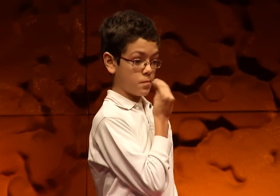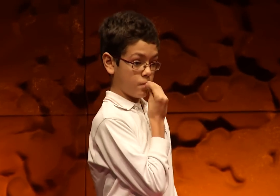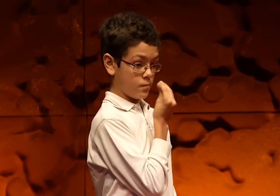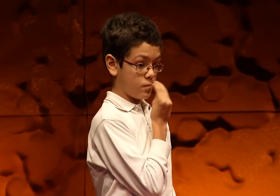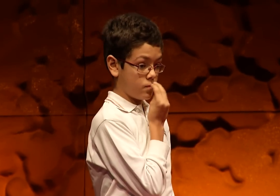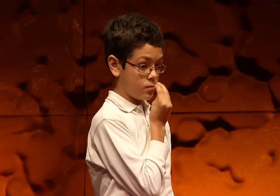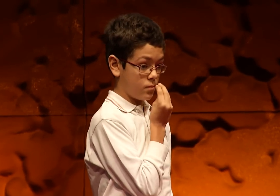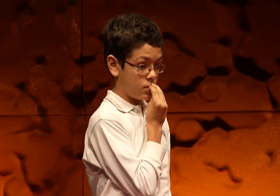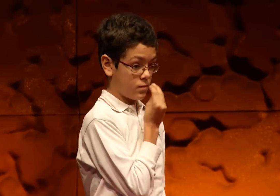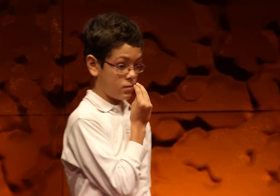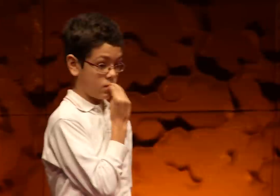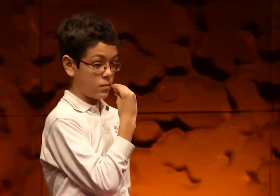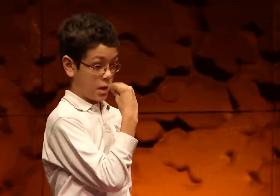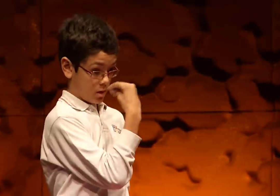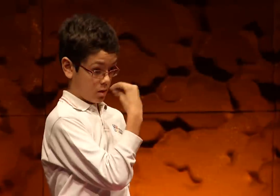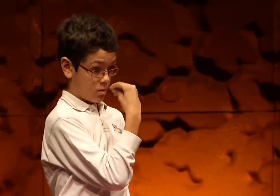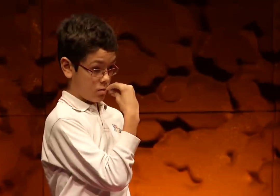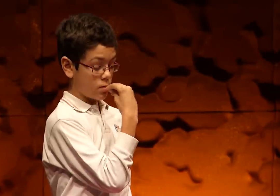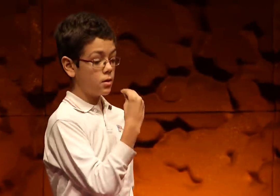In Spain we say this sign: "Eat" You see?